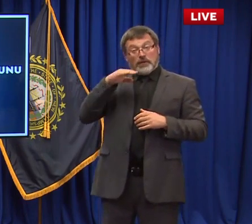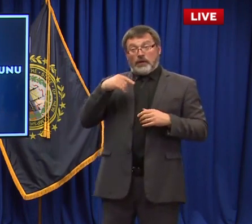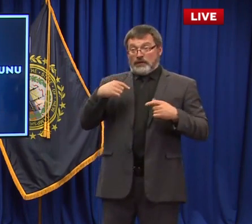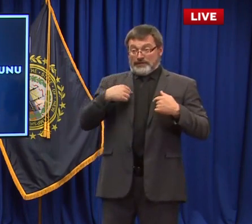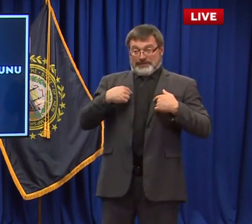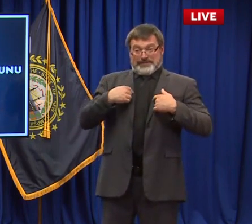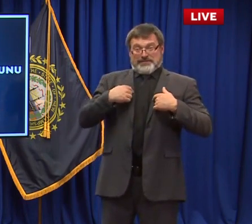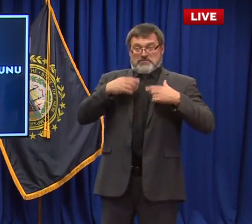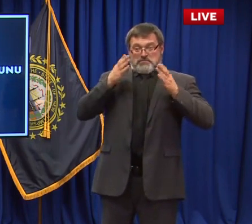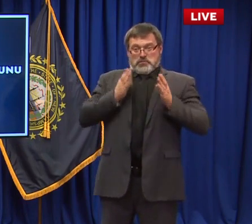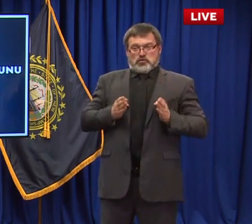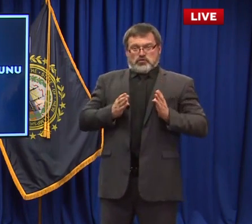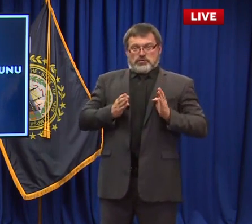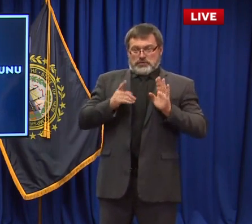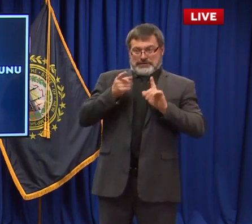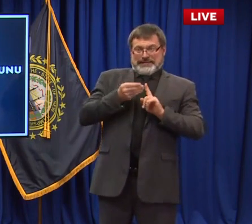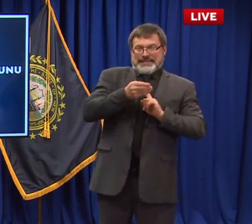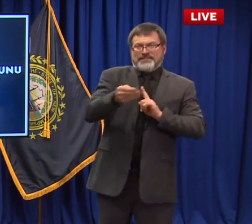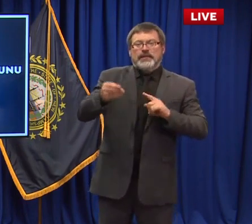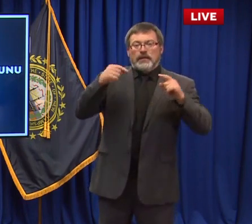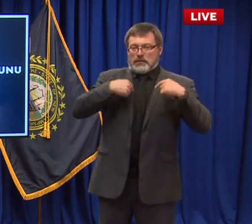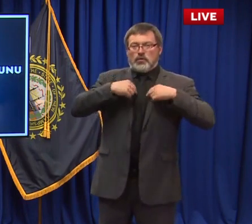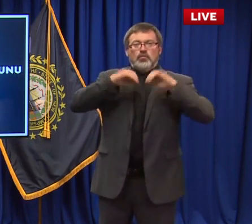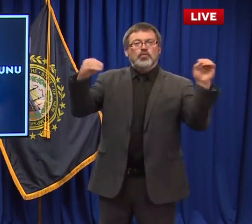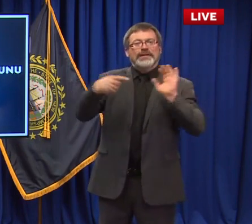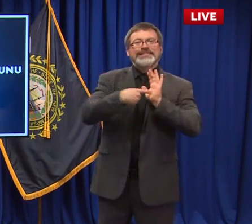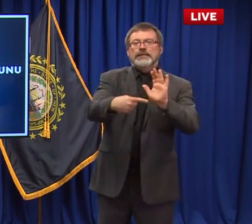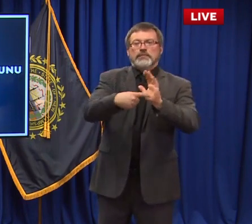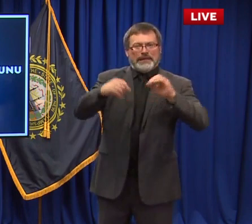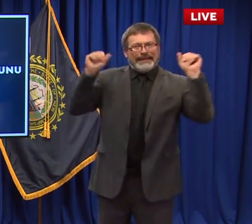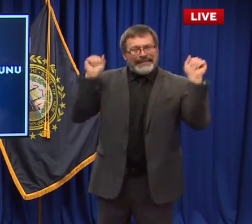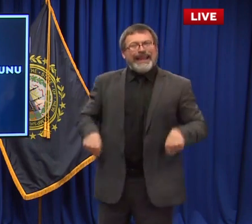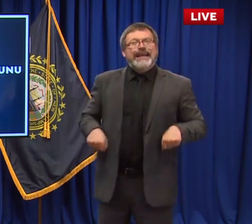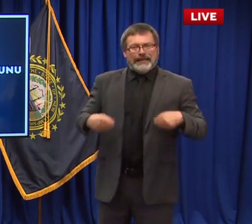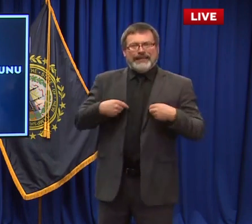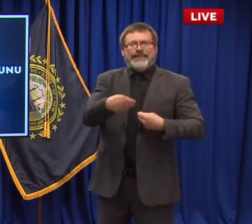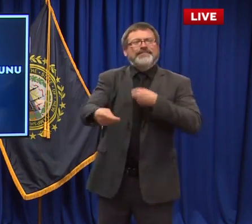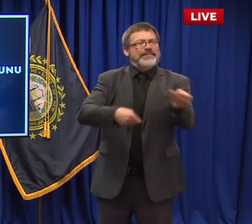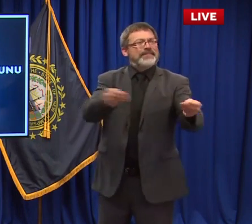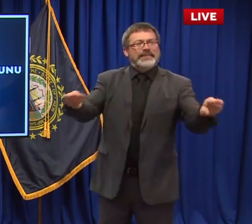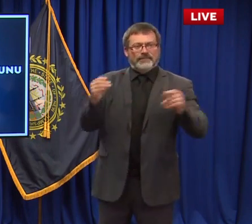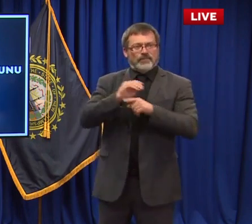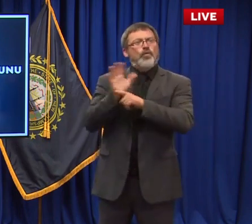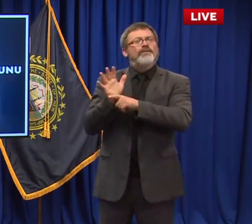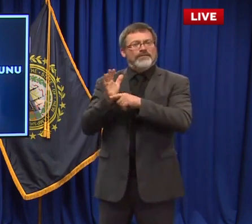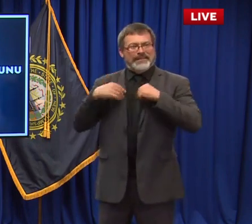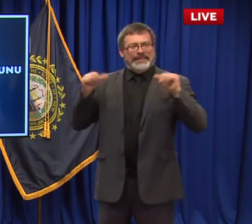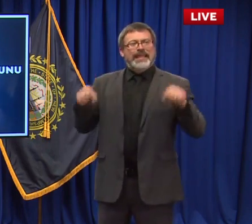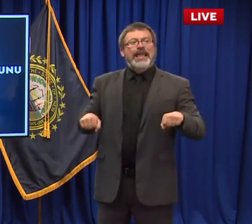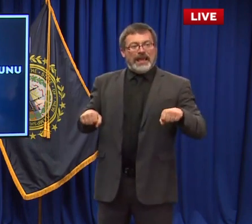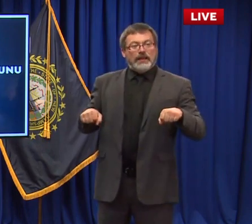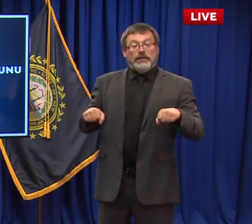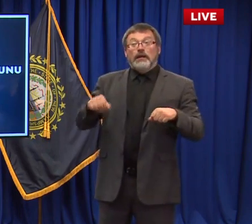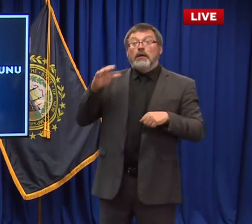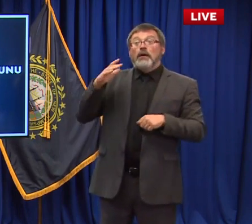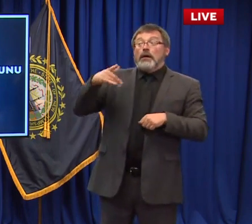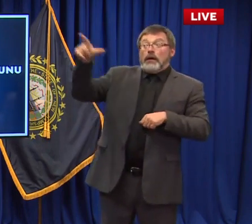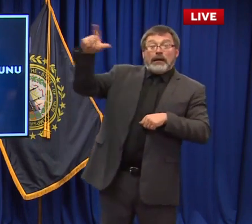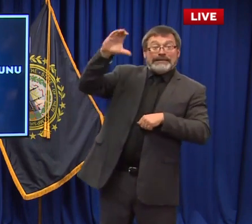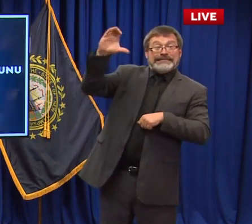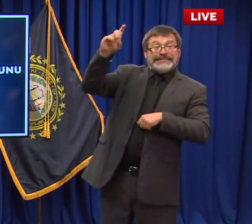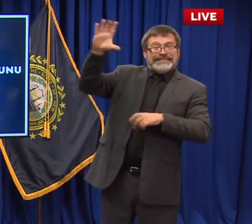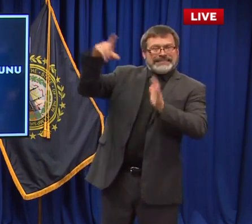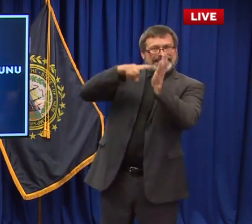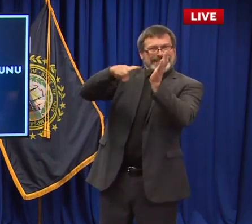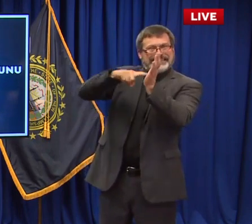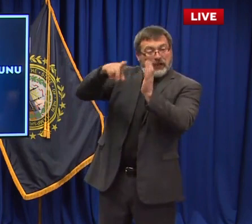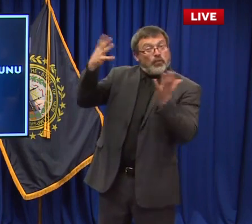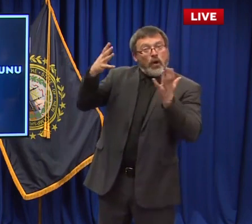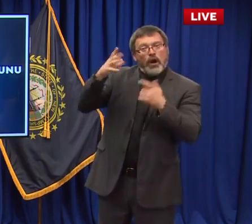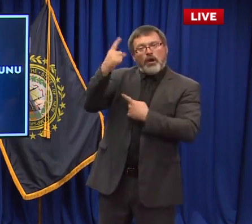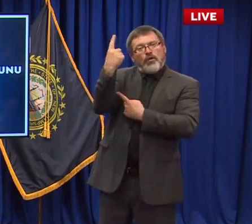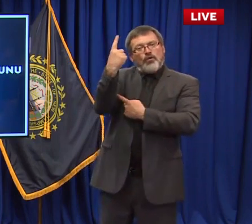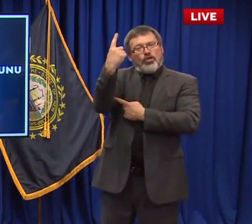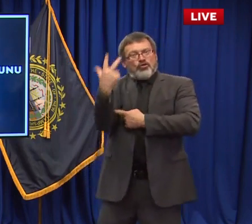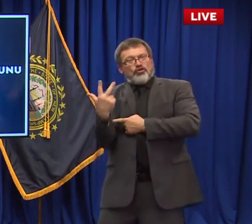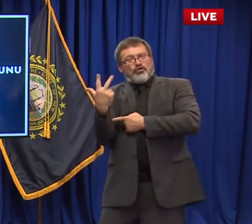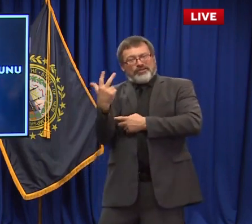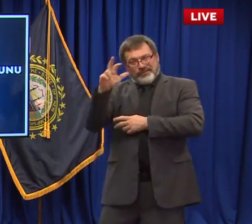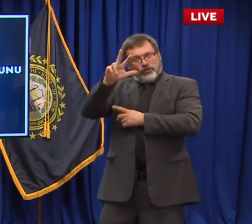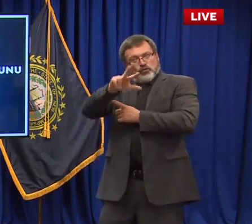BECAUSE WE KNOW NOT ONLY CAN PEOPLE TRANSMIT COVID-19 WHEN THEY ARE ASYMPTOMATIC, ESTIMATED THAT ONE THIRD OF PEOPLE MAY BE ASYMPTOMATIC, BUT ALSO THE POSSIBILITY FOR SUPER SPREADERS